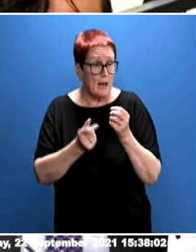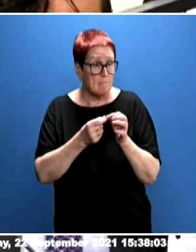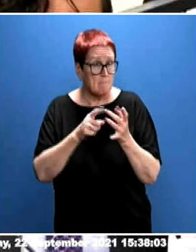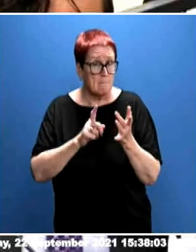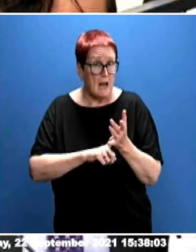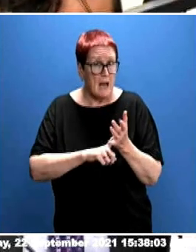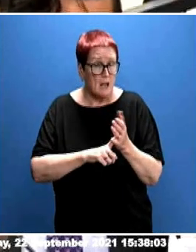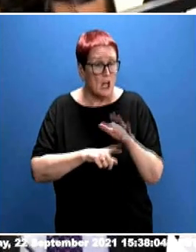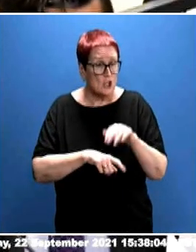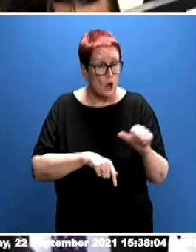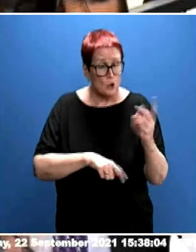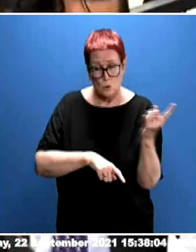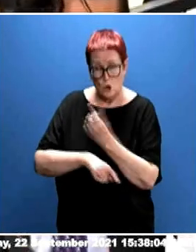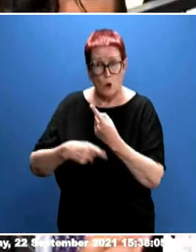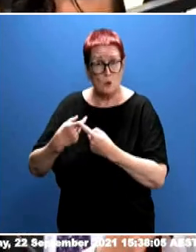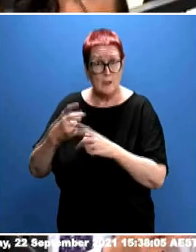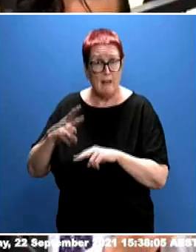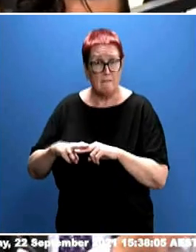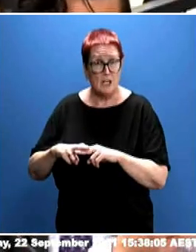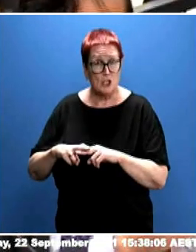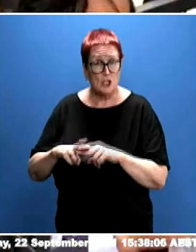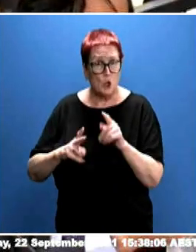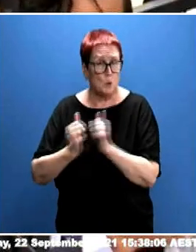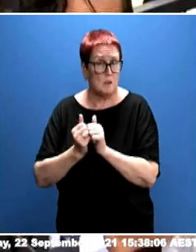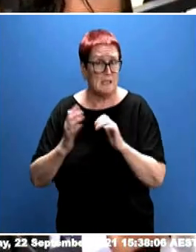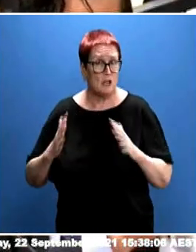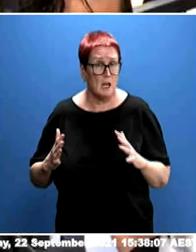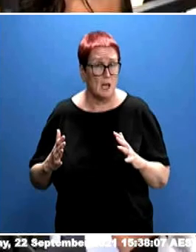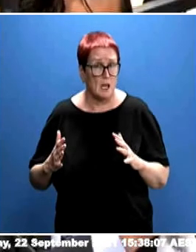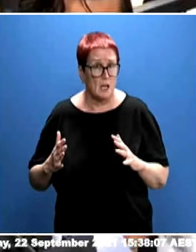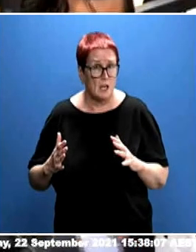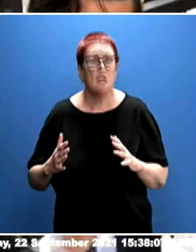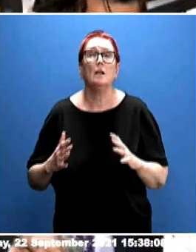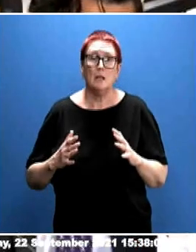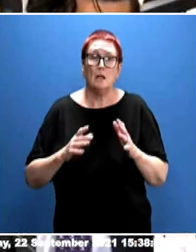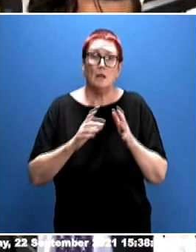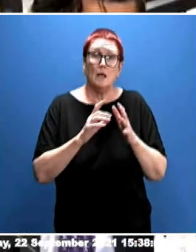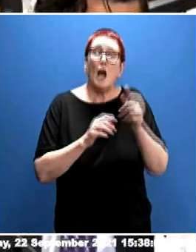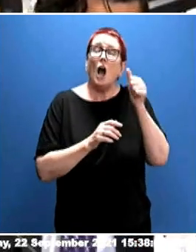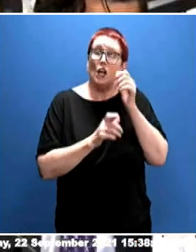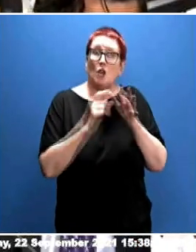Now, I bear in mind that it is the Department's decision as to whether